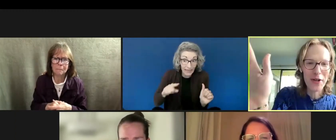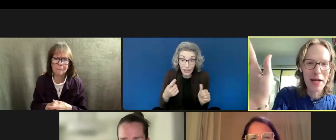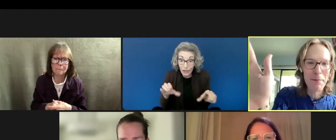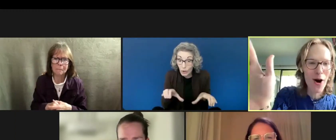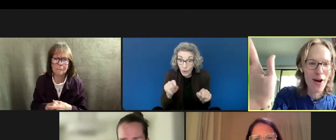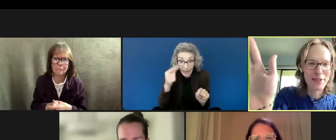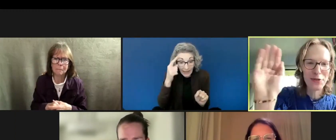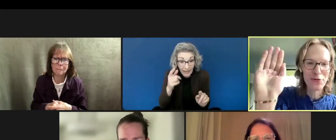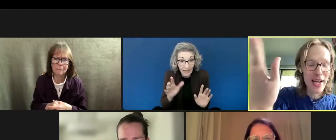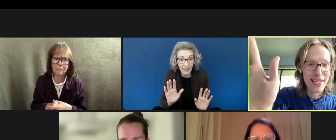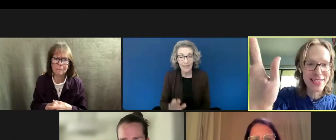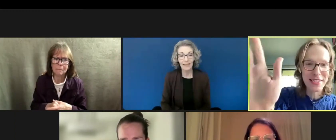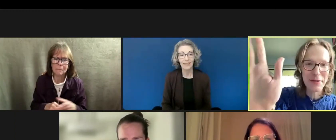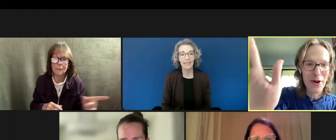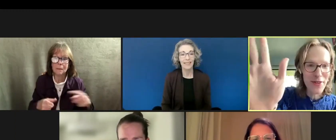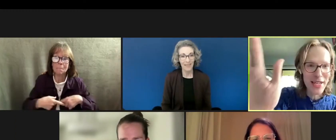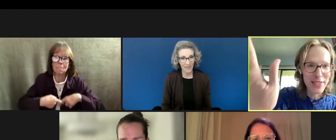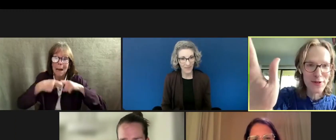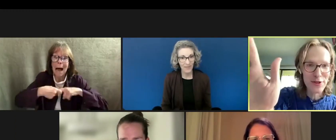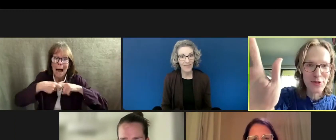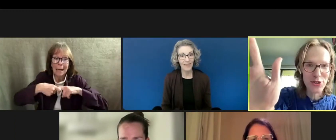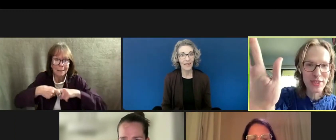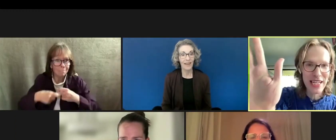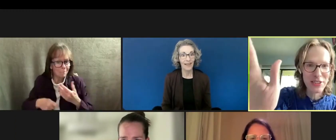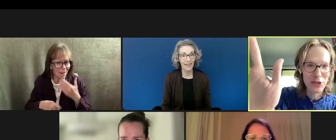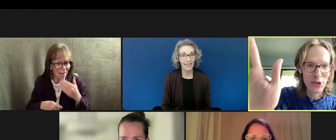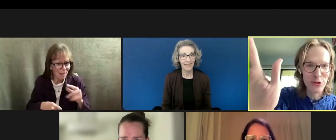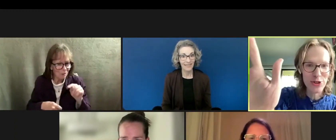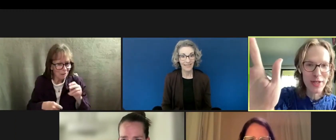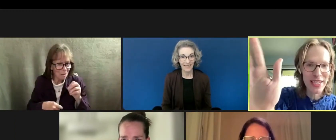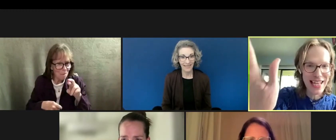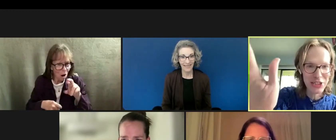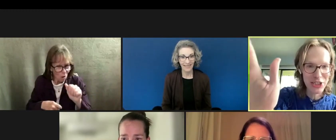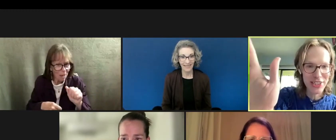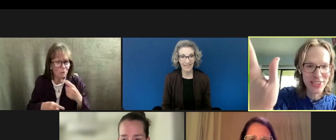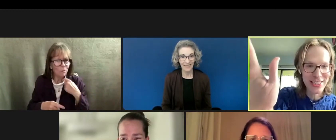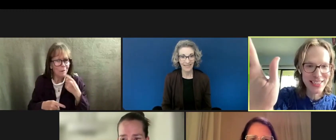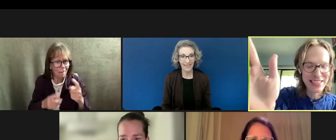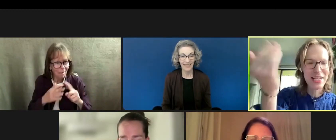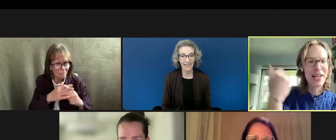Okay, pause, great, Tamara, thanks for doing that disclosure, making that change in the scene.